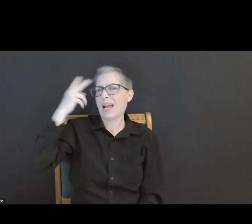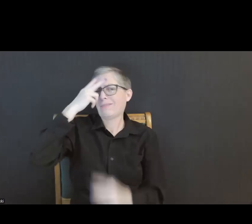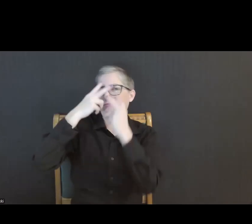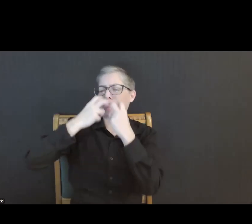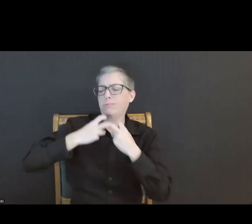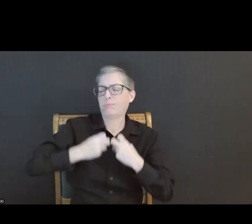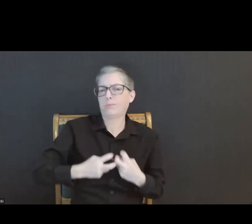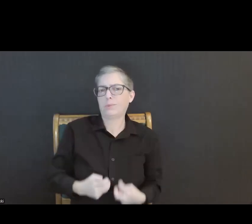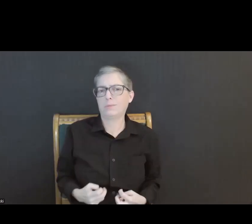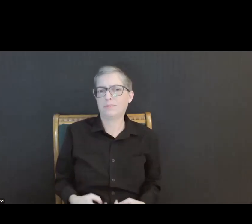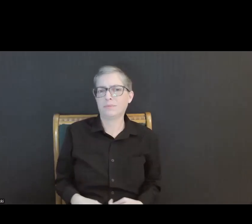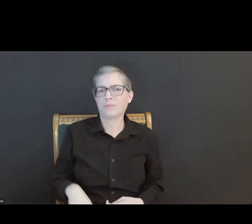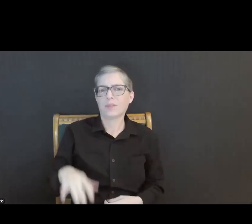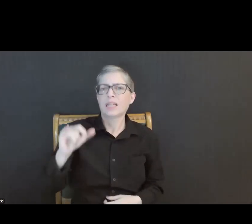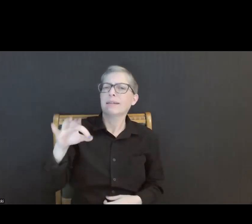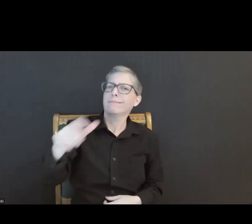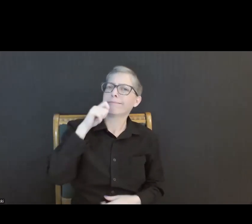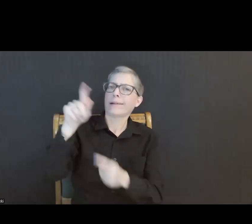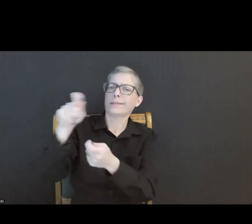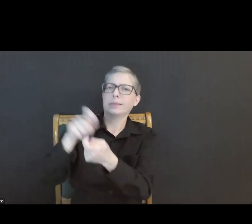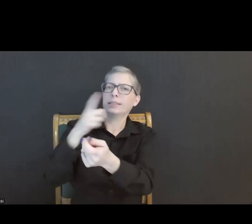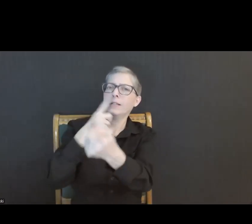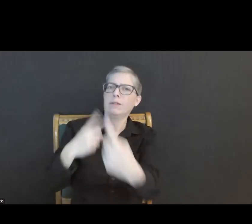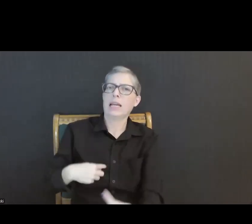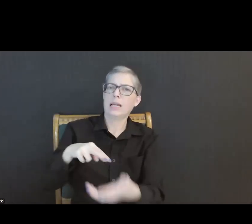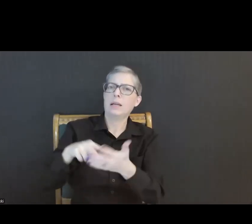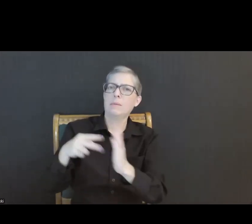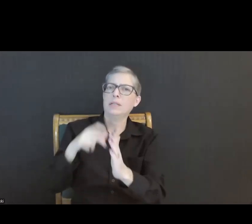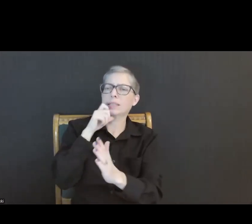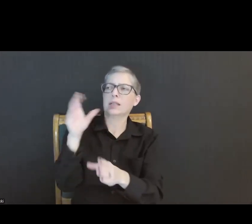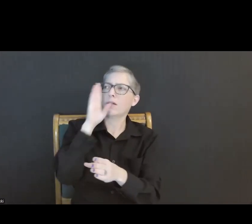if they don't say this or this or this then it's not they're not future oriented yes they are um